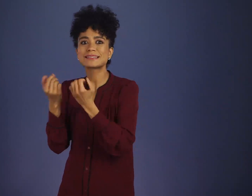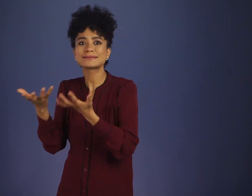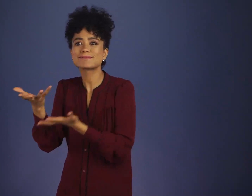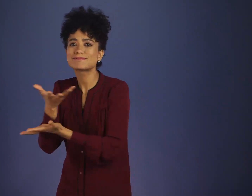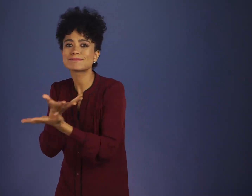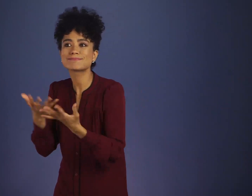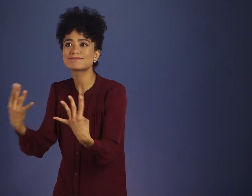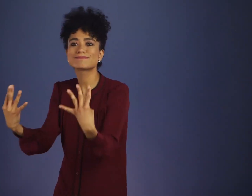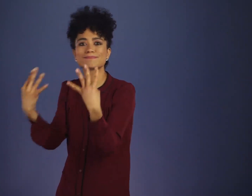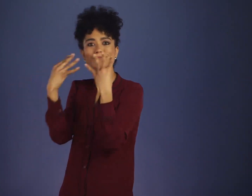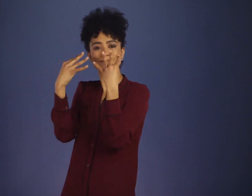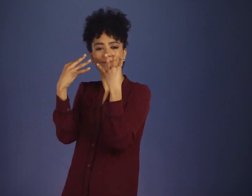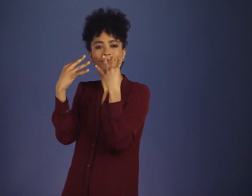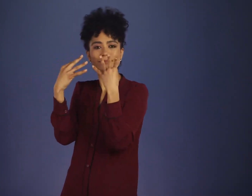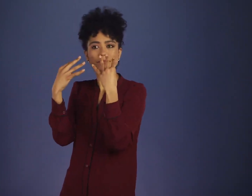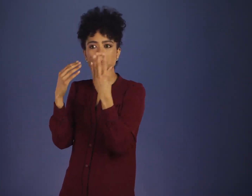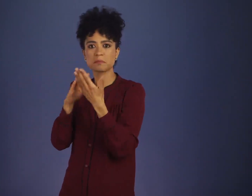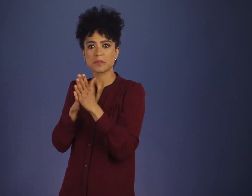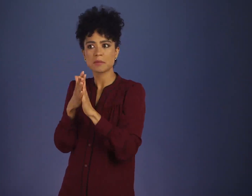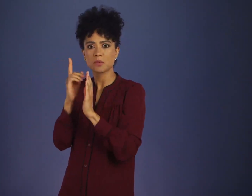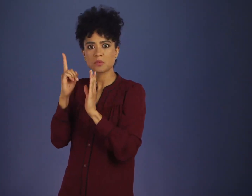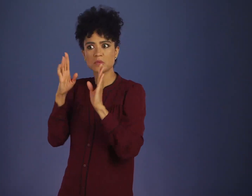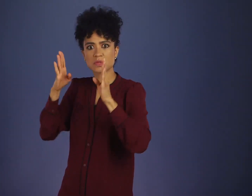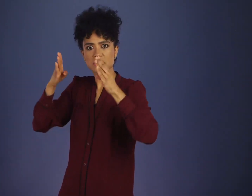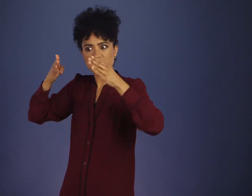then pride steps in to justify our excesses.